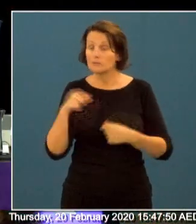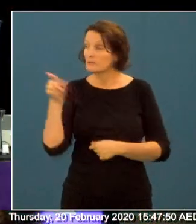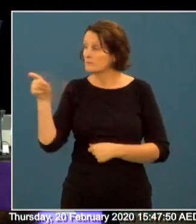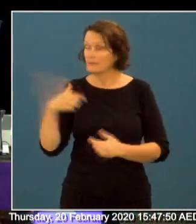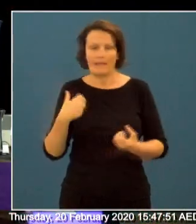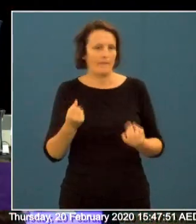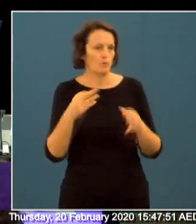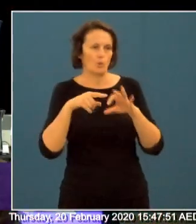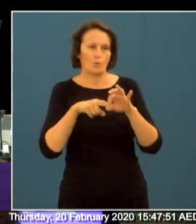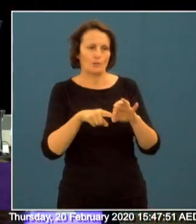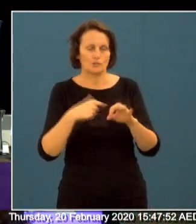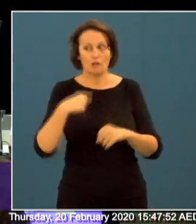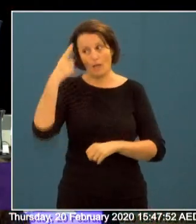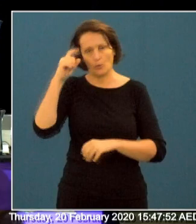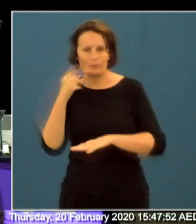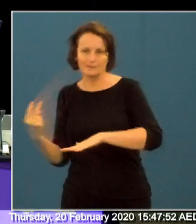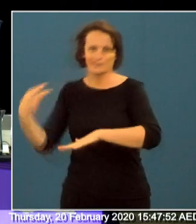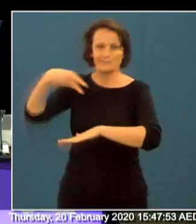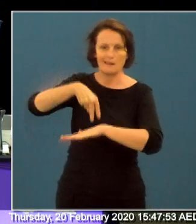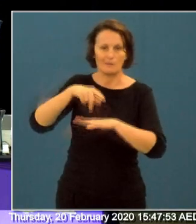I assumed they would leap up and tell us. Thanks very much.